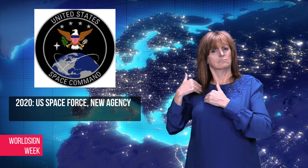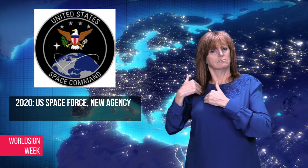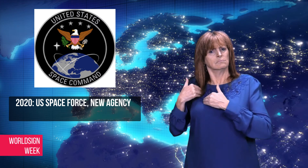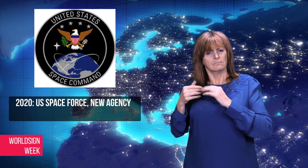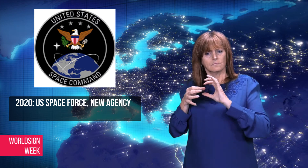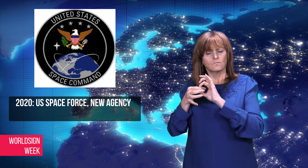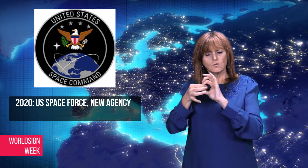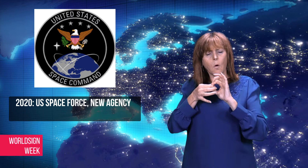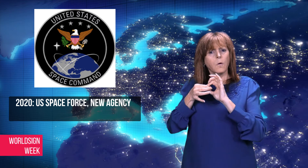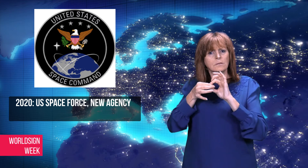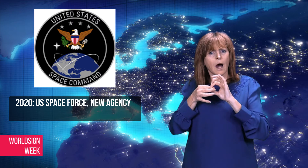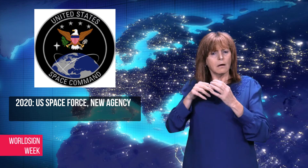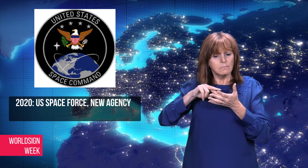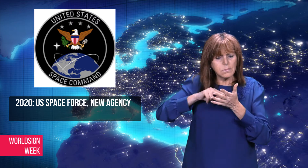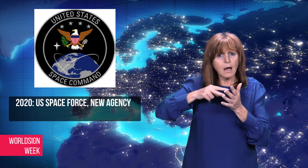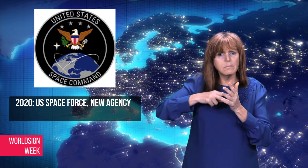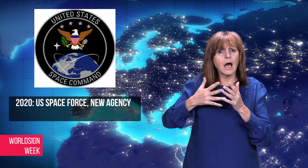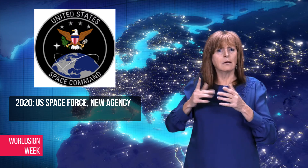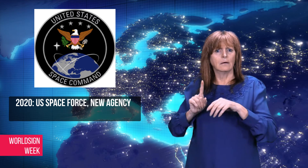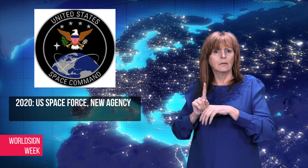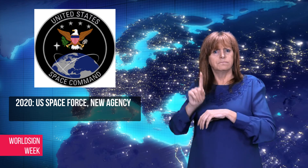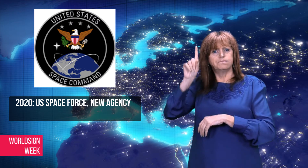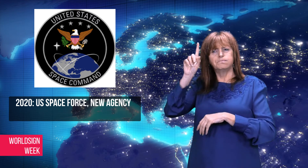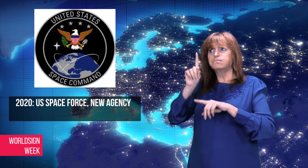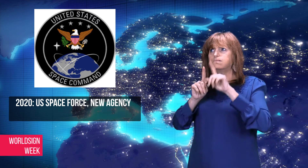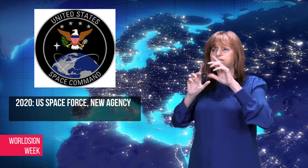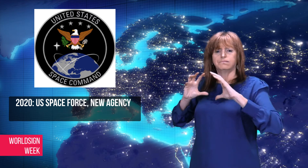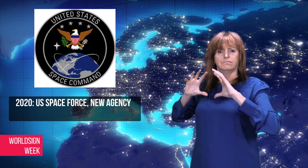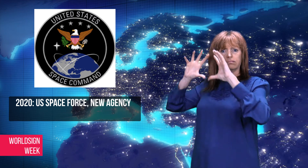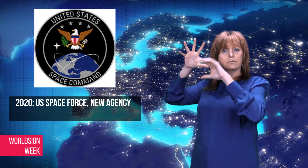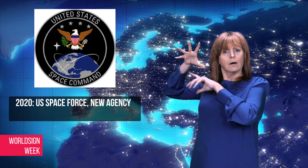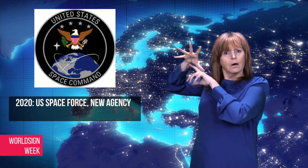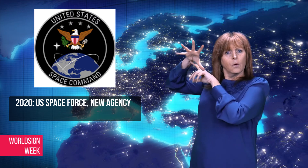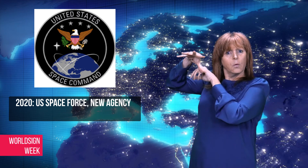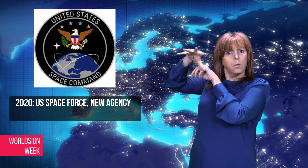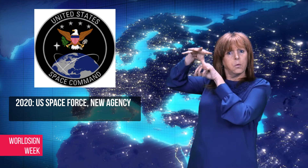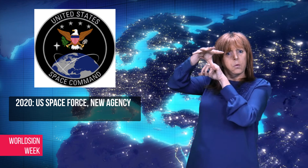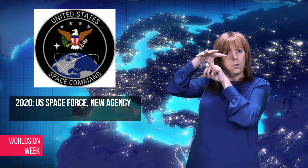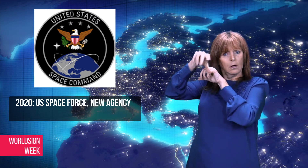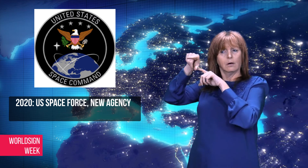This agency would coordinate a fleet of space